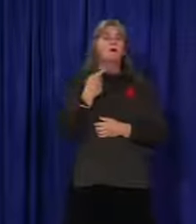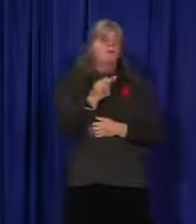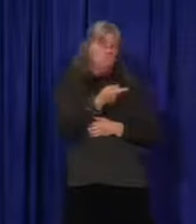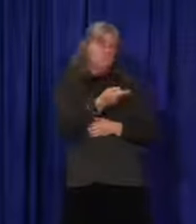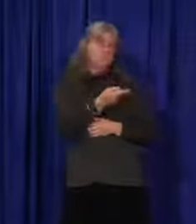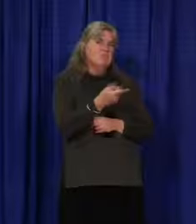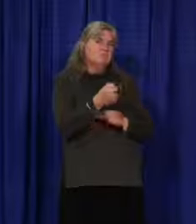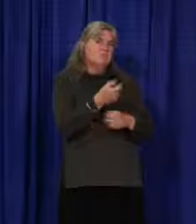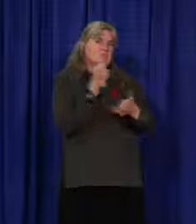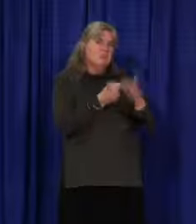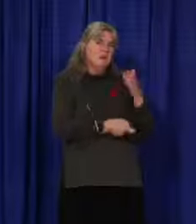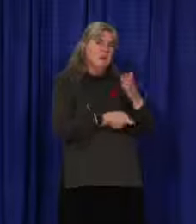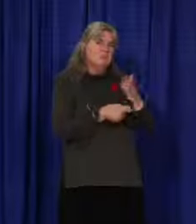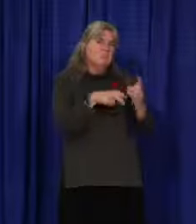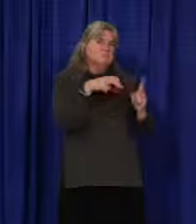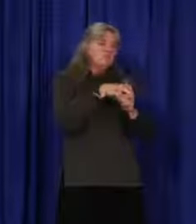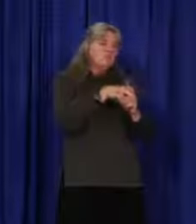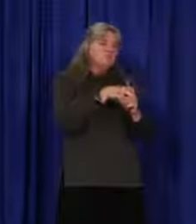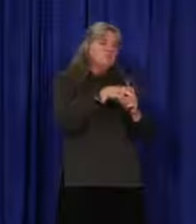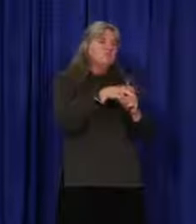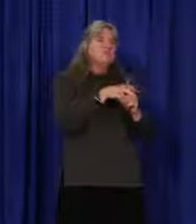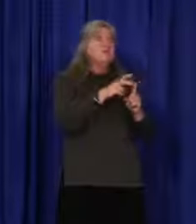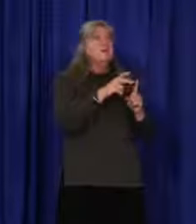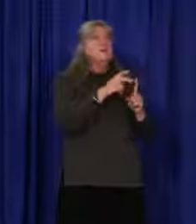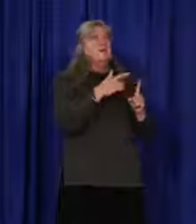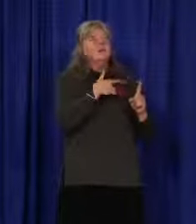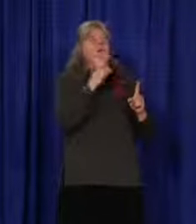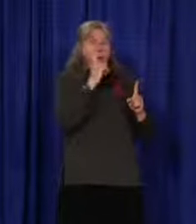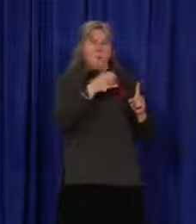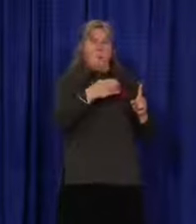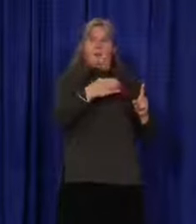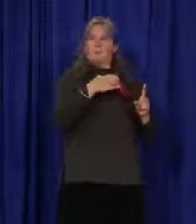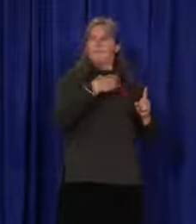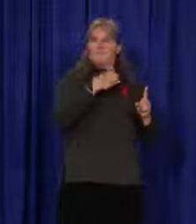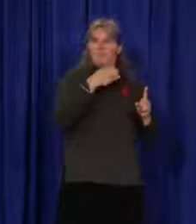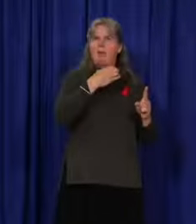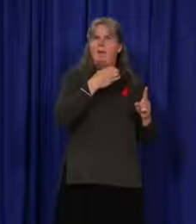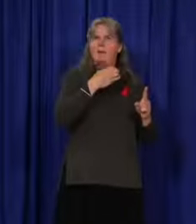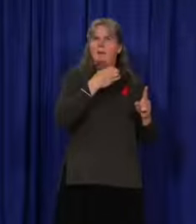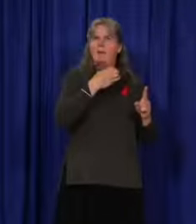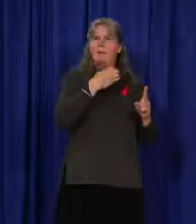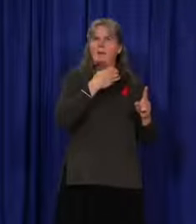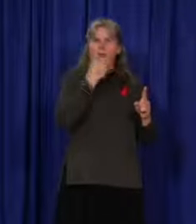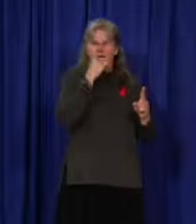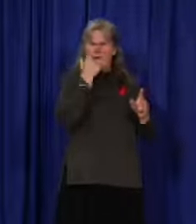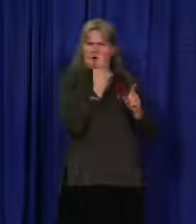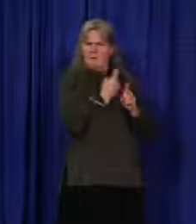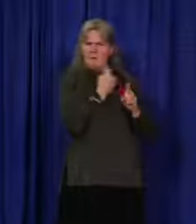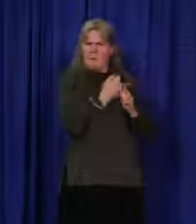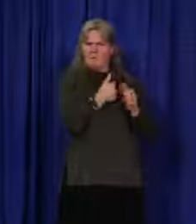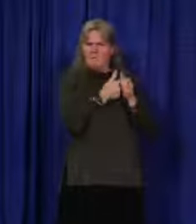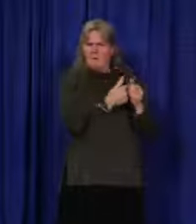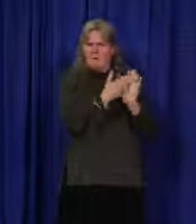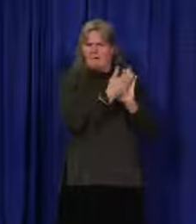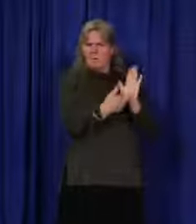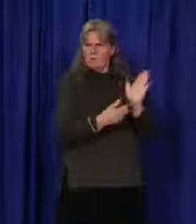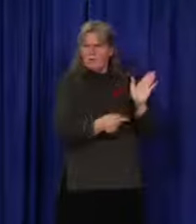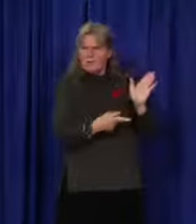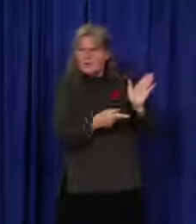Followup question, Gabrielle? Yes. And also wondering about the guidelines for live music.